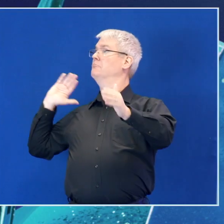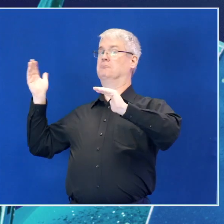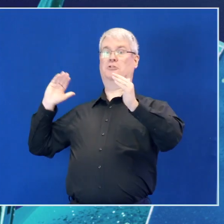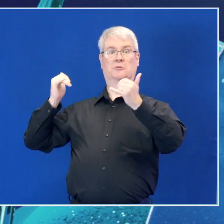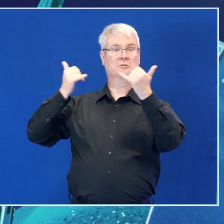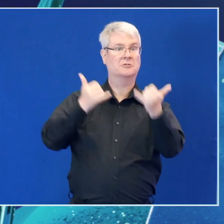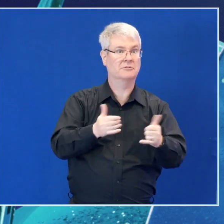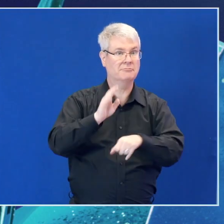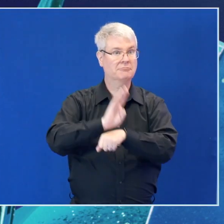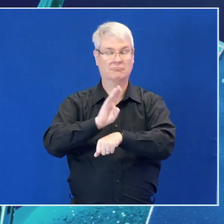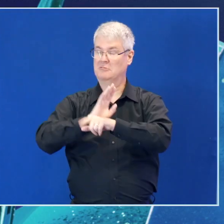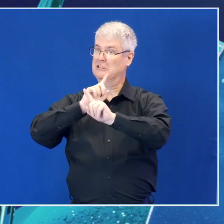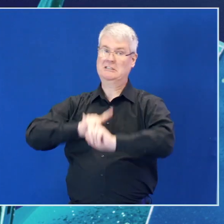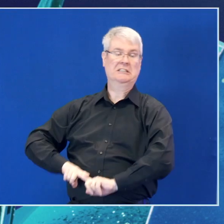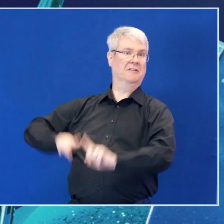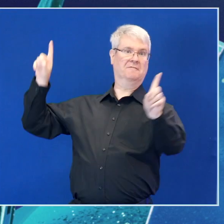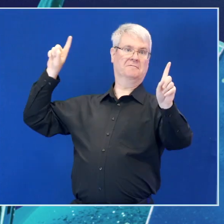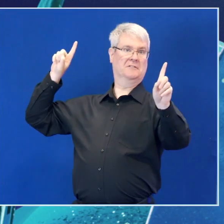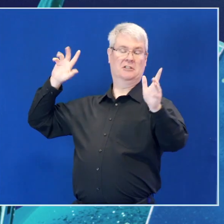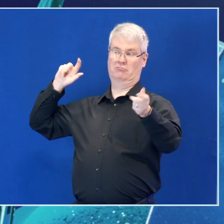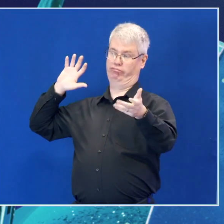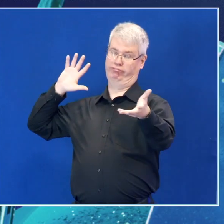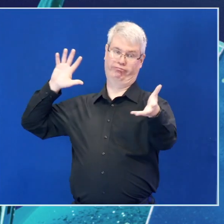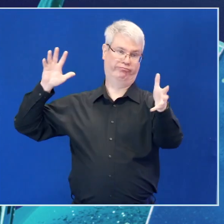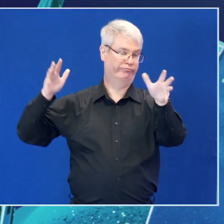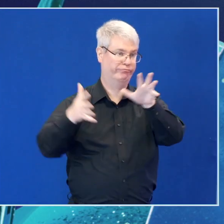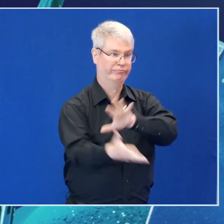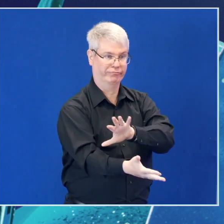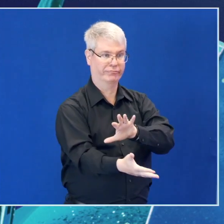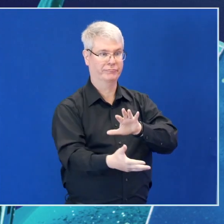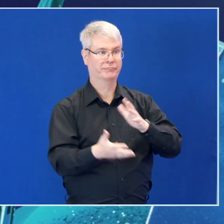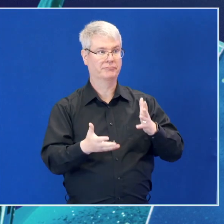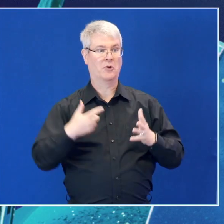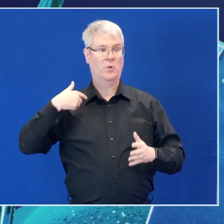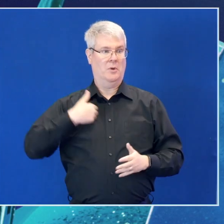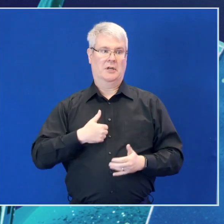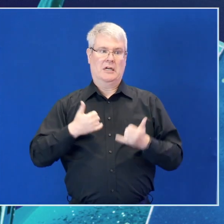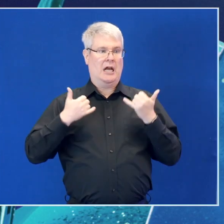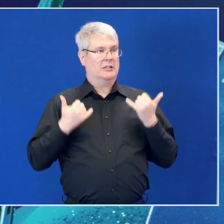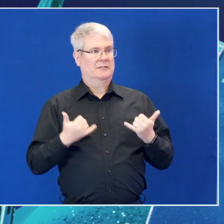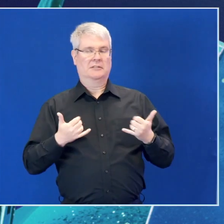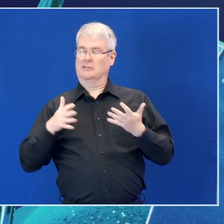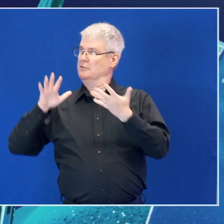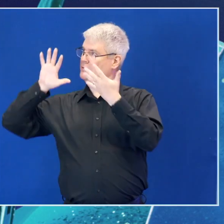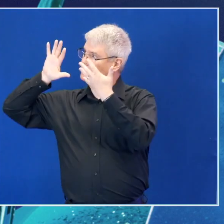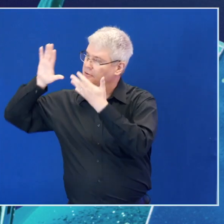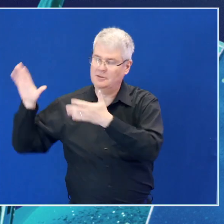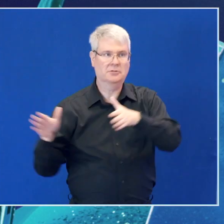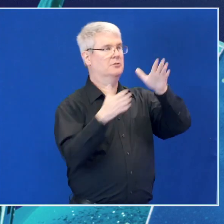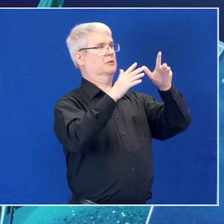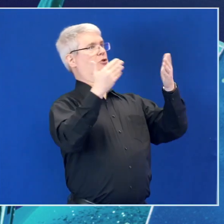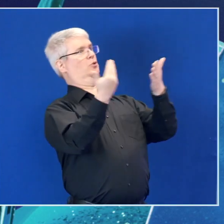And so to keep up, we all need unconventional thinkers. In neurodiversity, the concept of recognizing